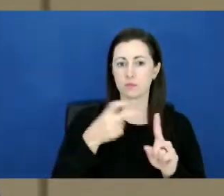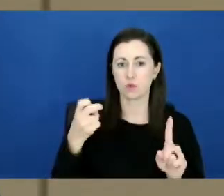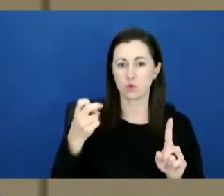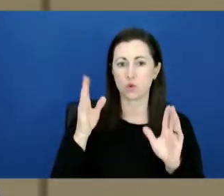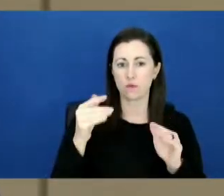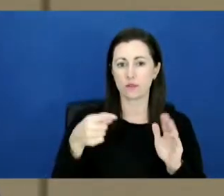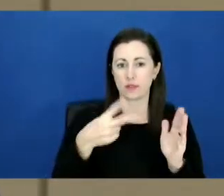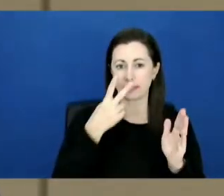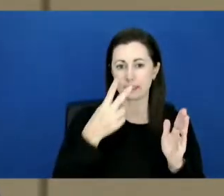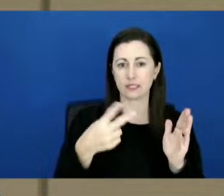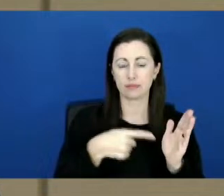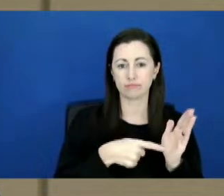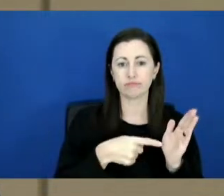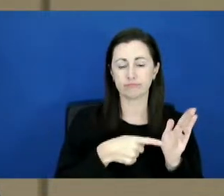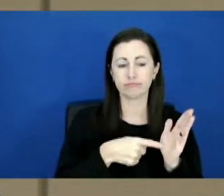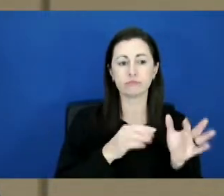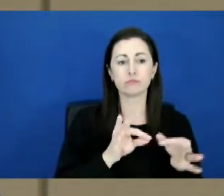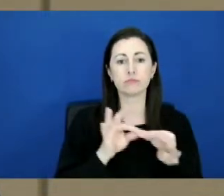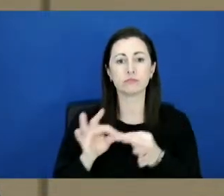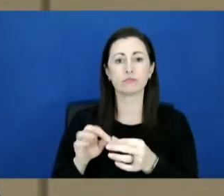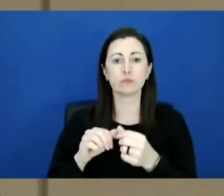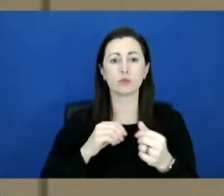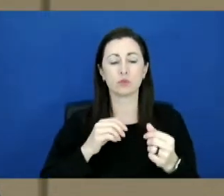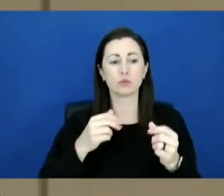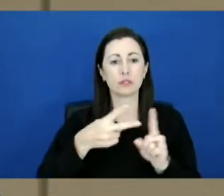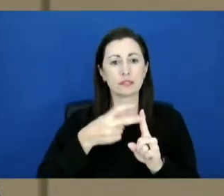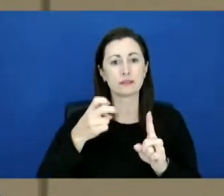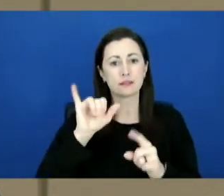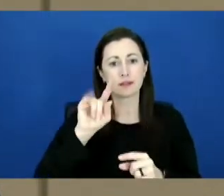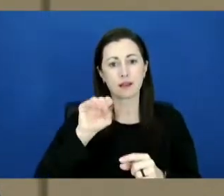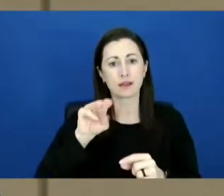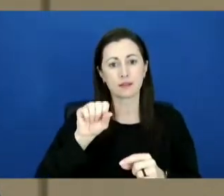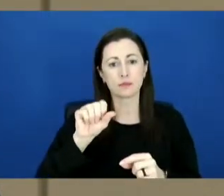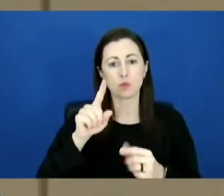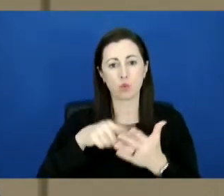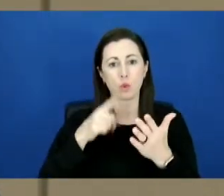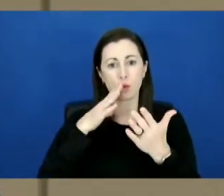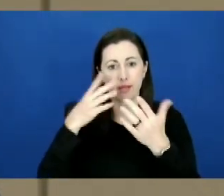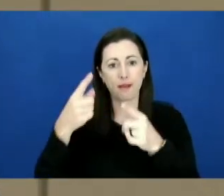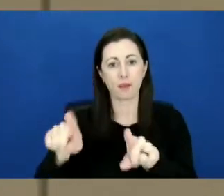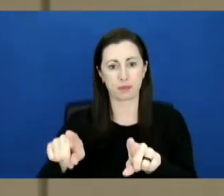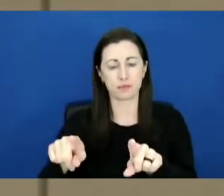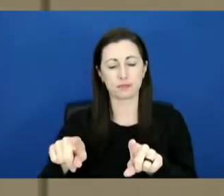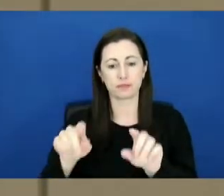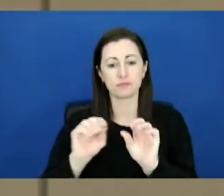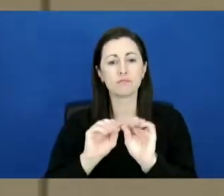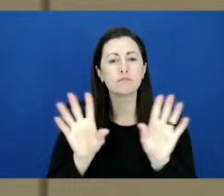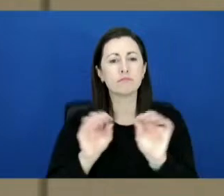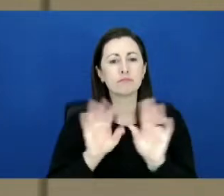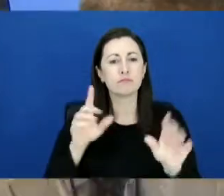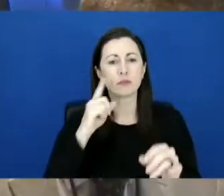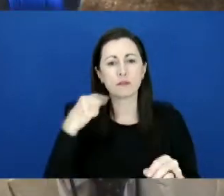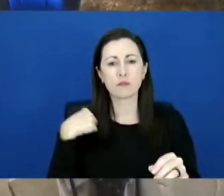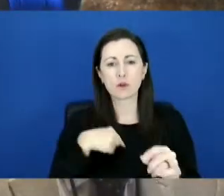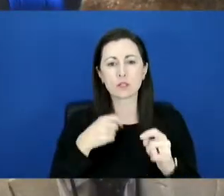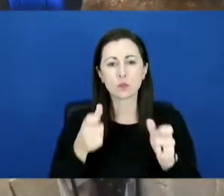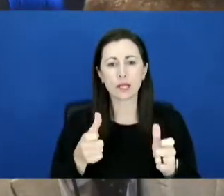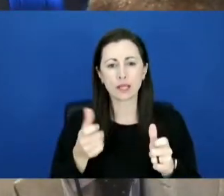YES, I PULLED THIS SO THAT HOPEFULLY THEY WILL